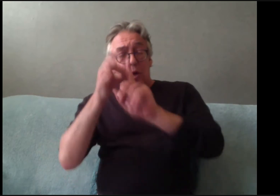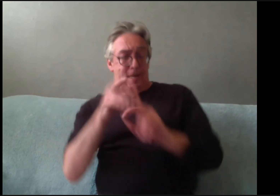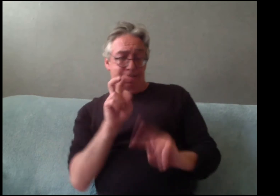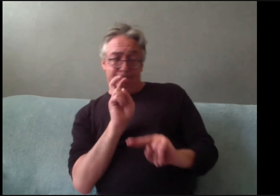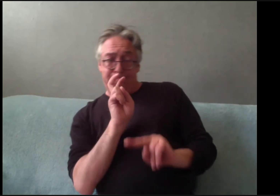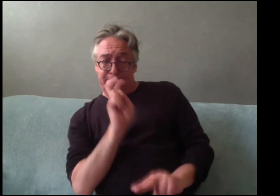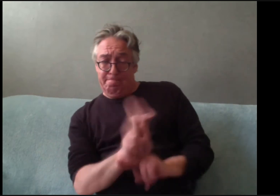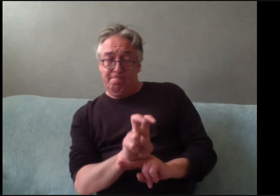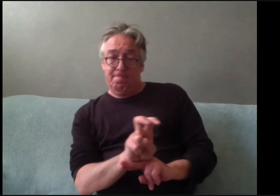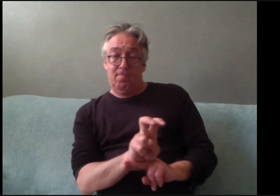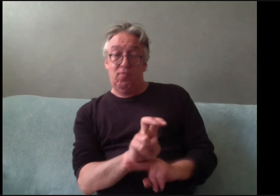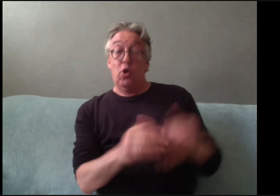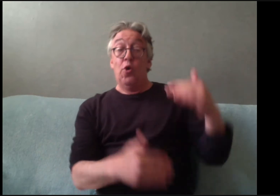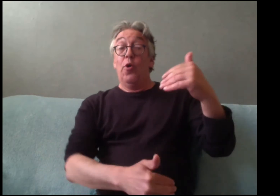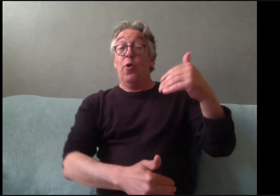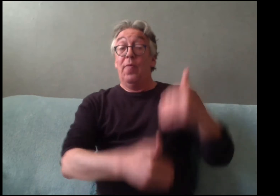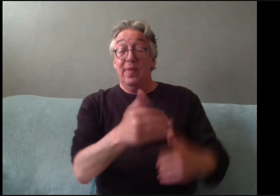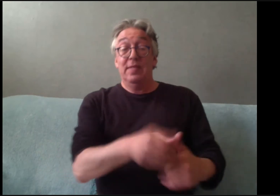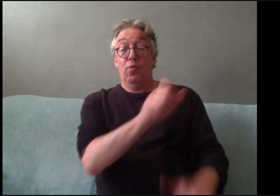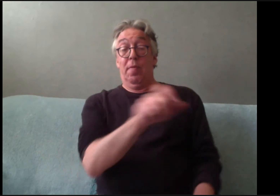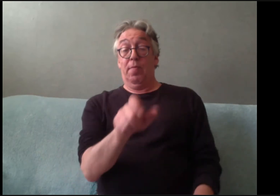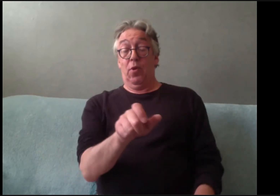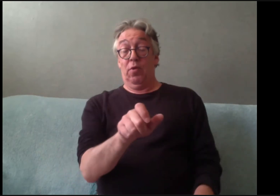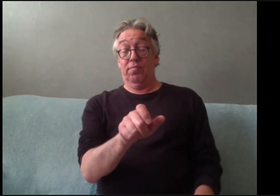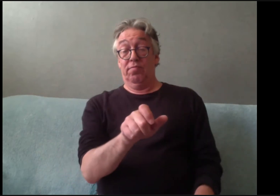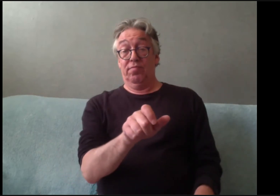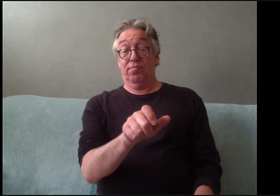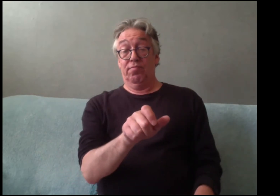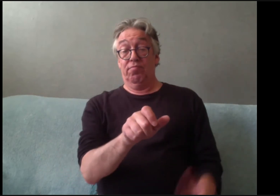Reinforcement of prevention measures in establishments